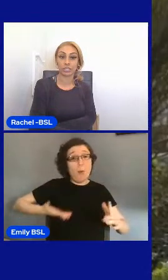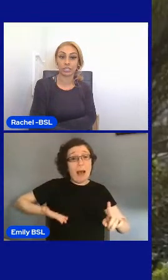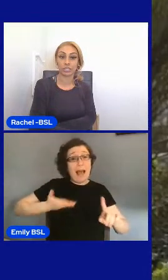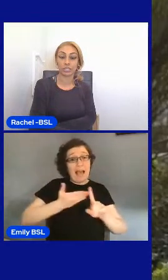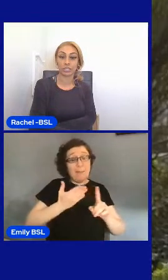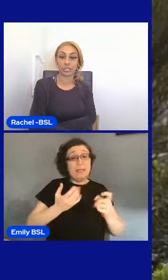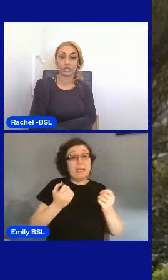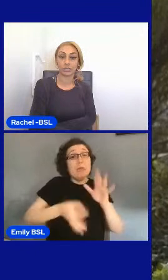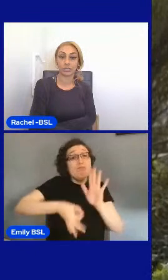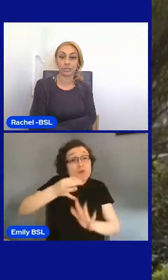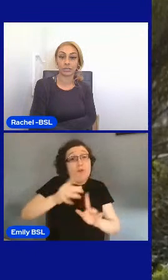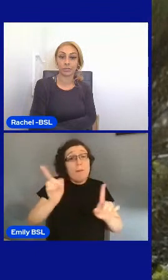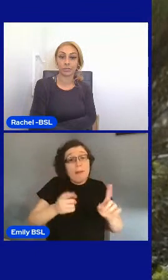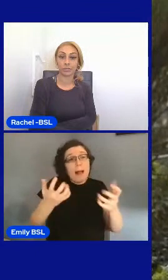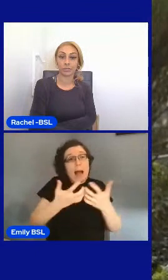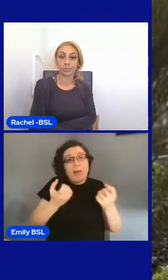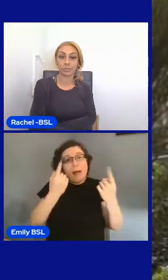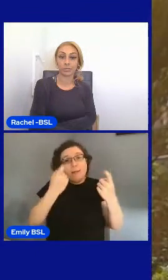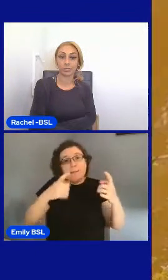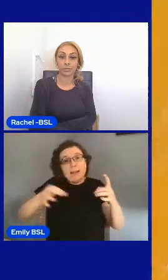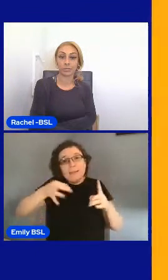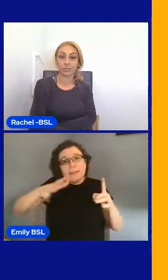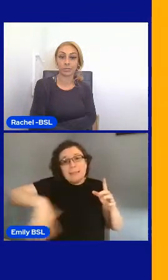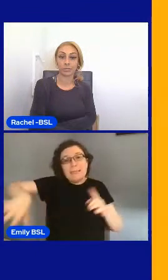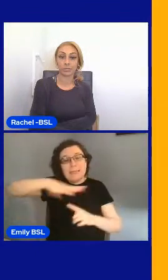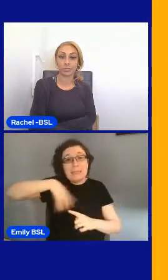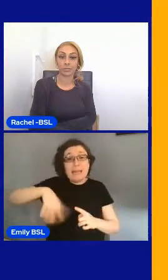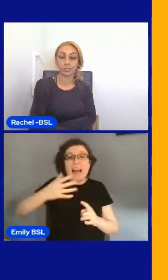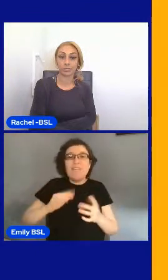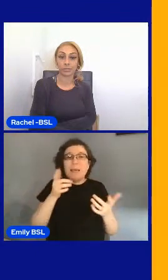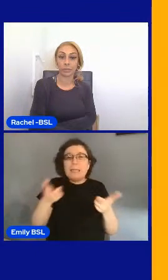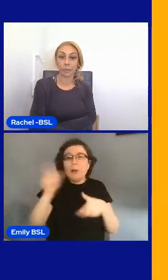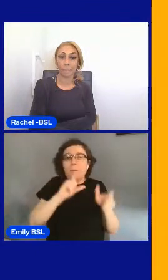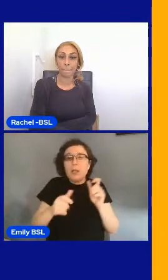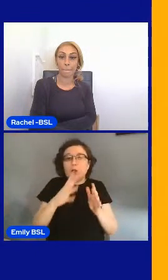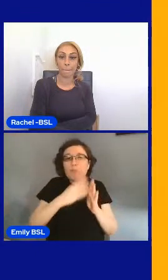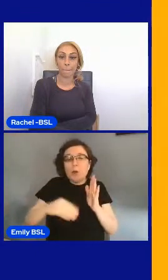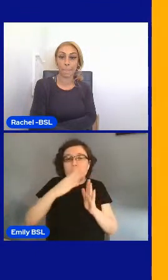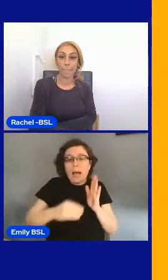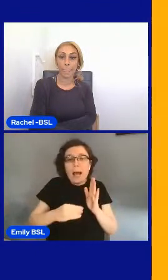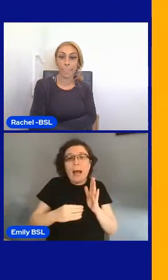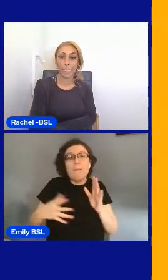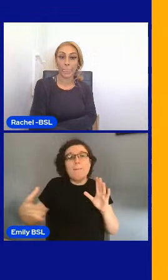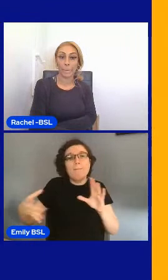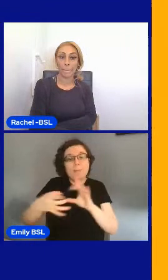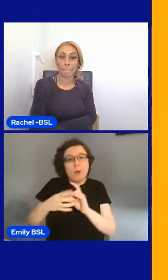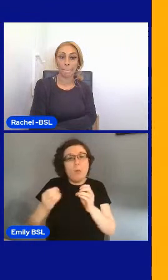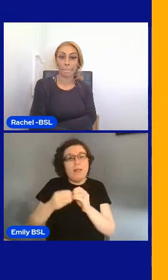Our goal is to improve people's understanding and experience of the city. Tag PopMap is her project we